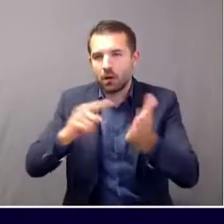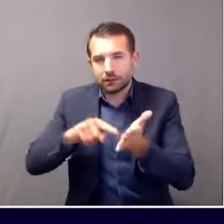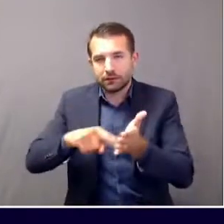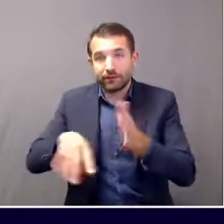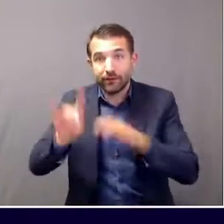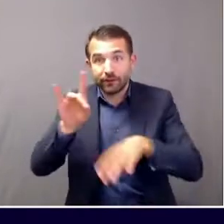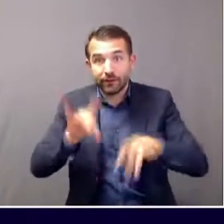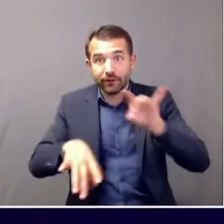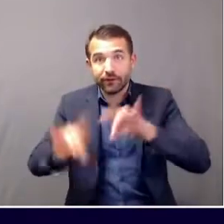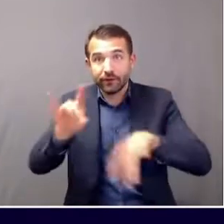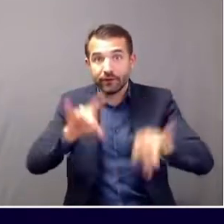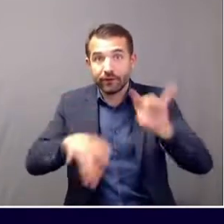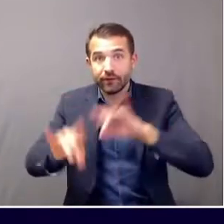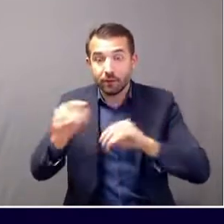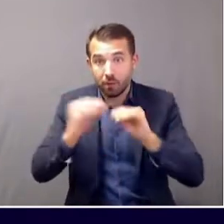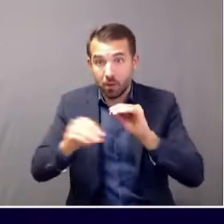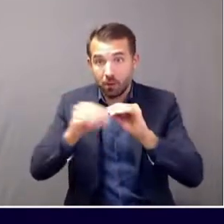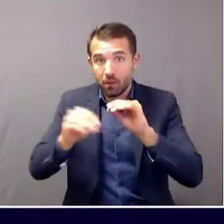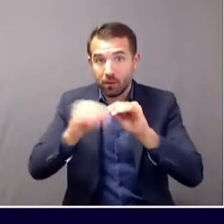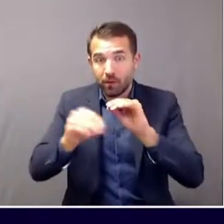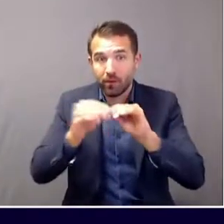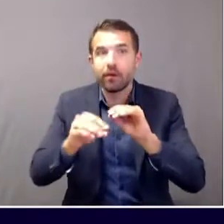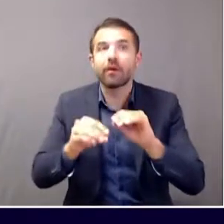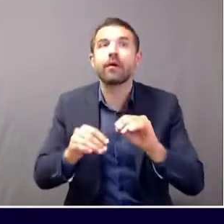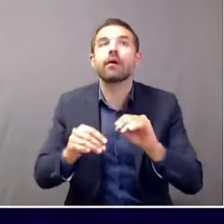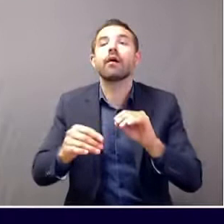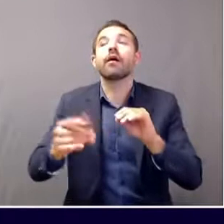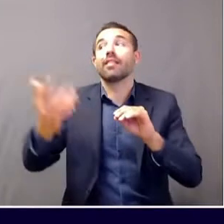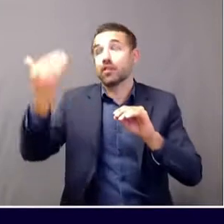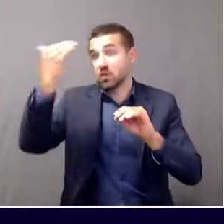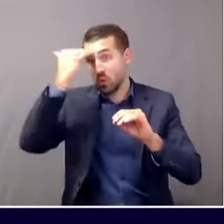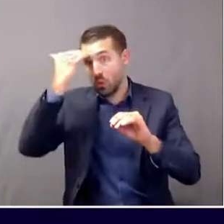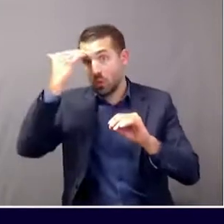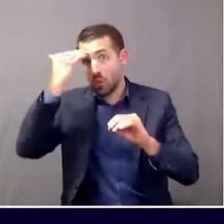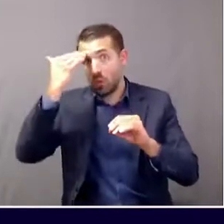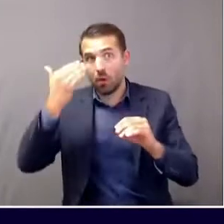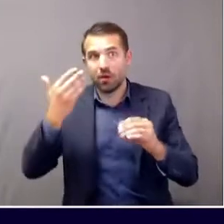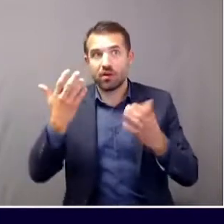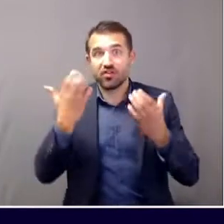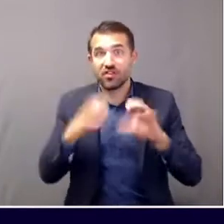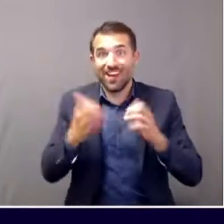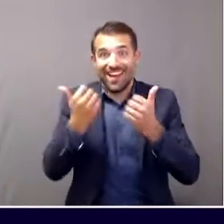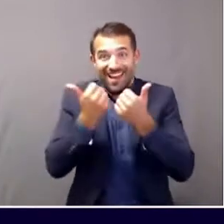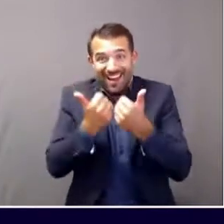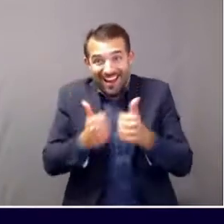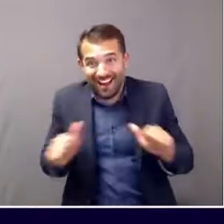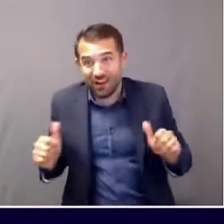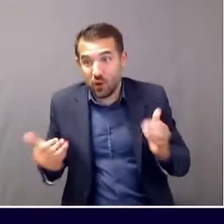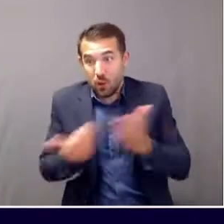we know about this mass exposure